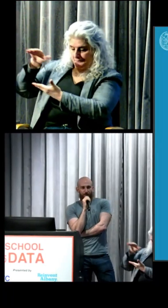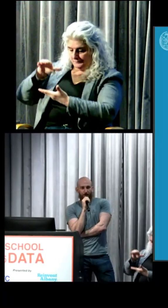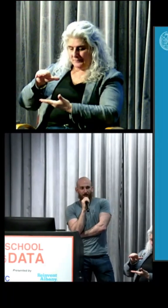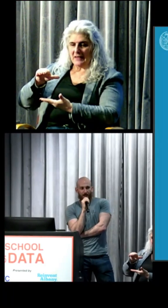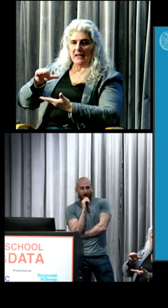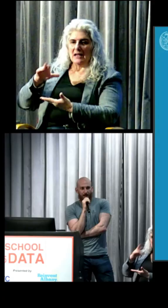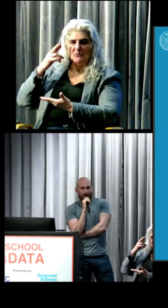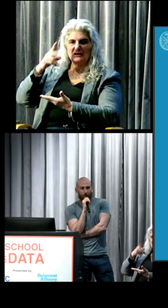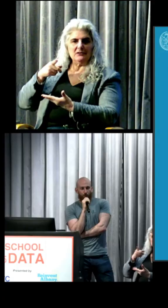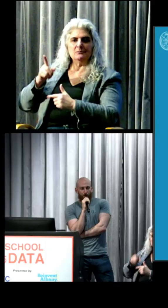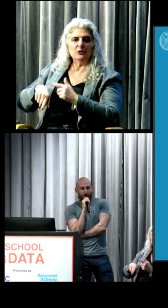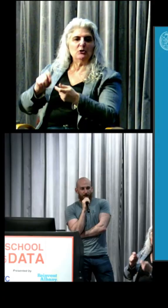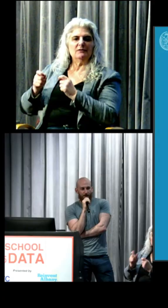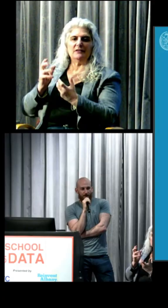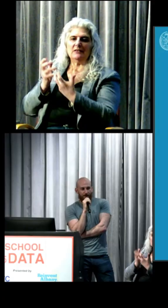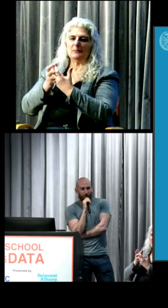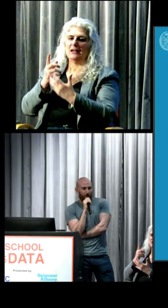Awesome. Thank you all so much.